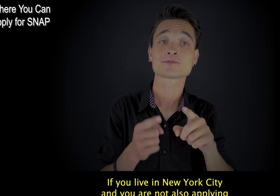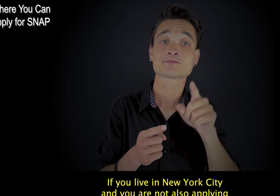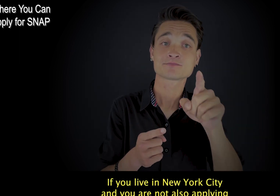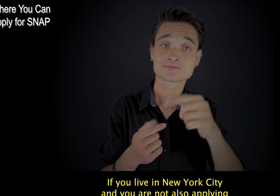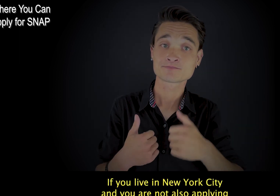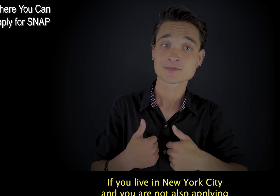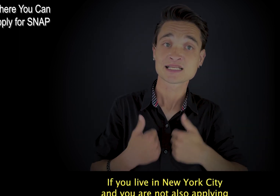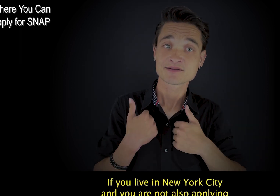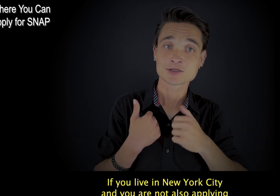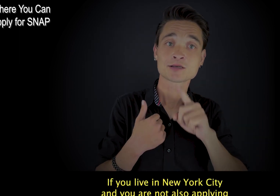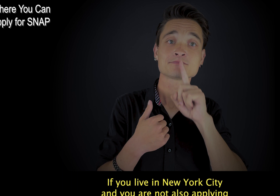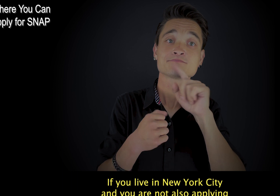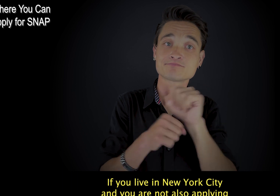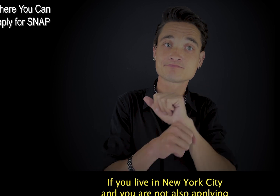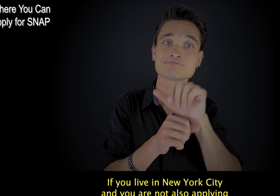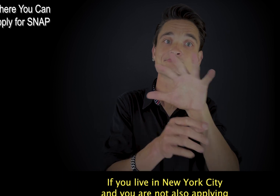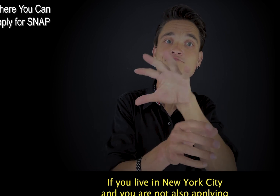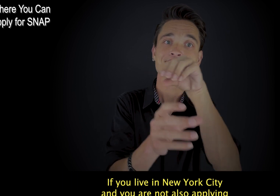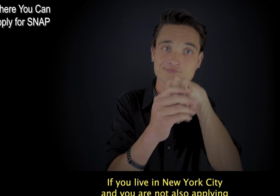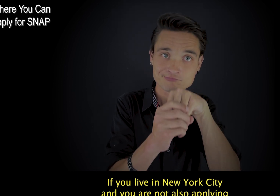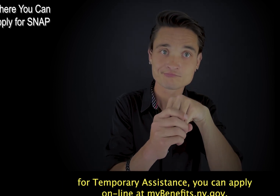If you live in New York City and you are not also applying